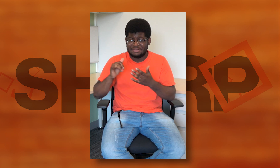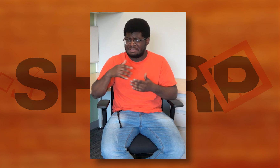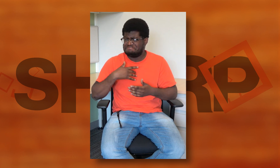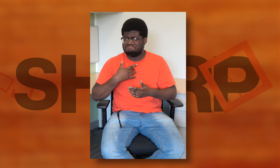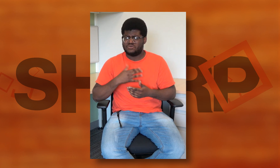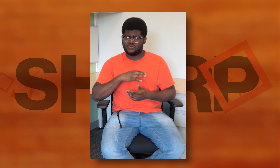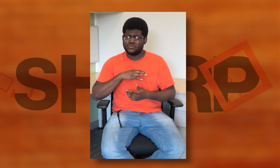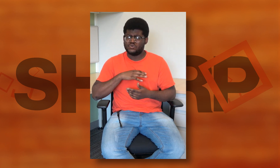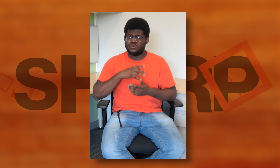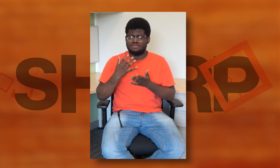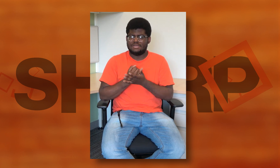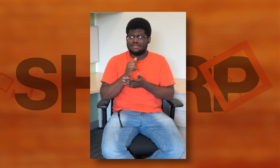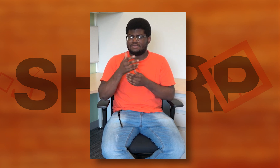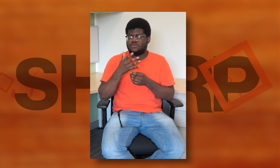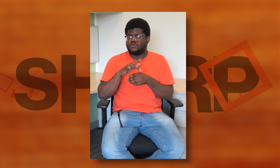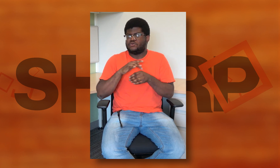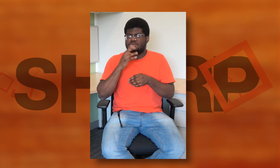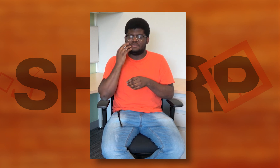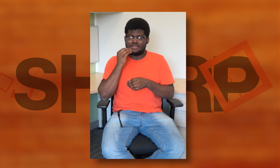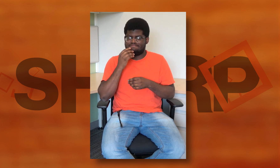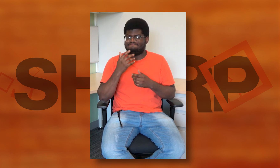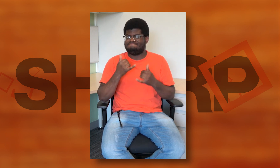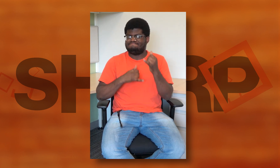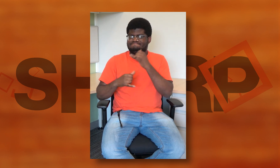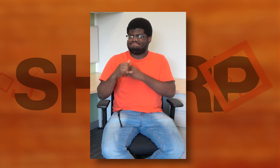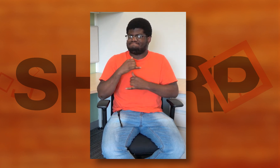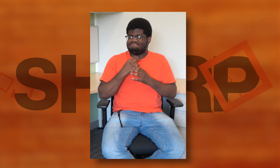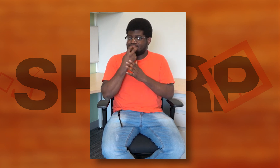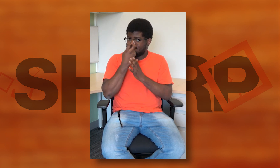made me really interested in pursuing research in the future.